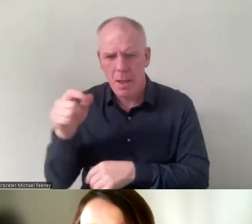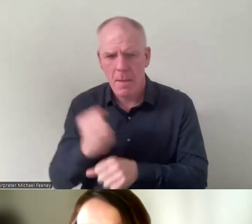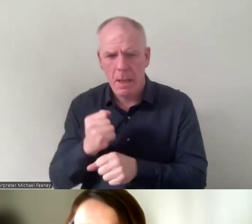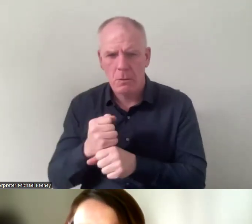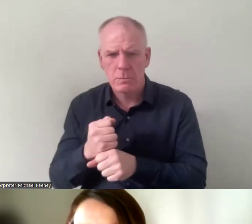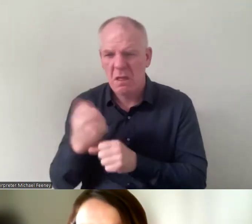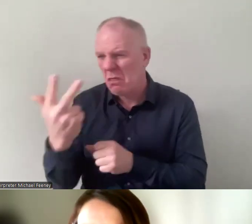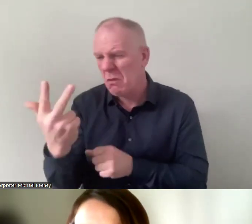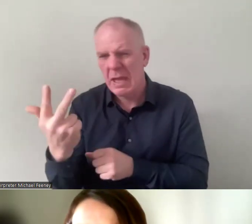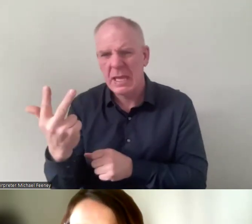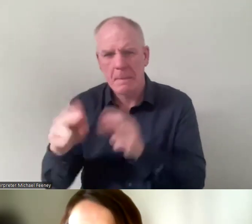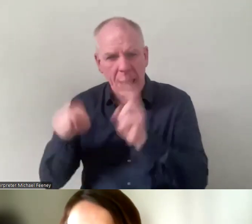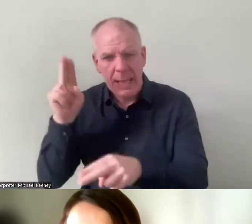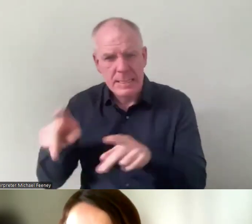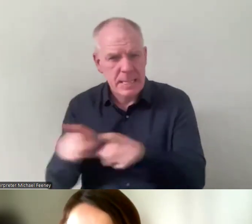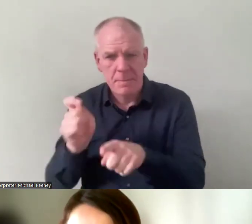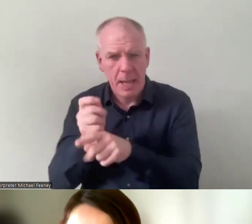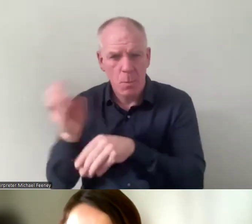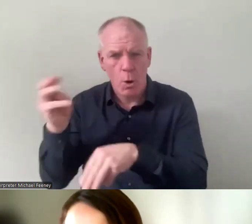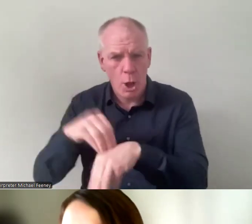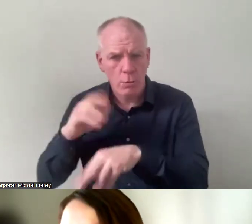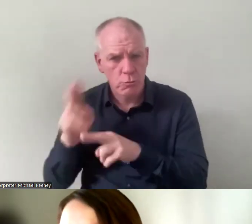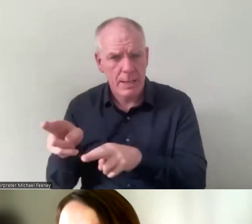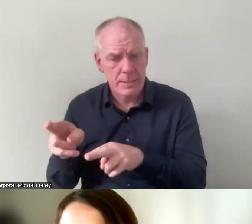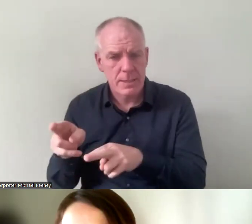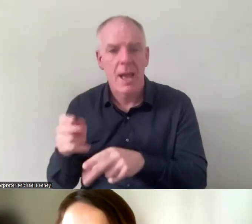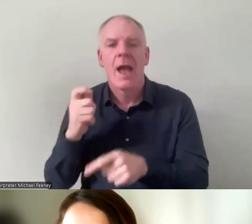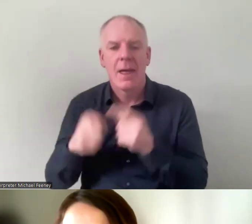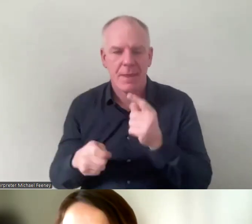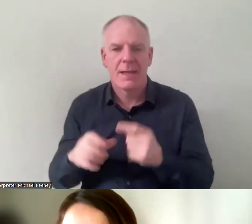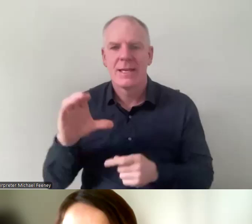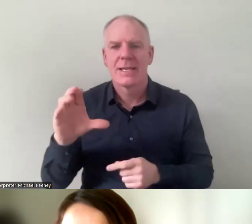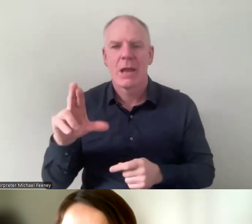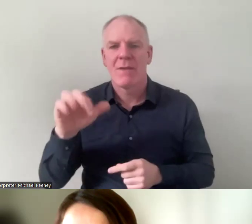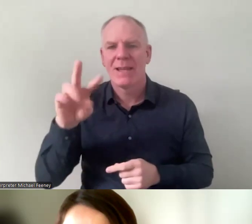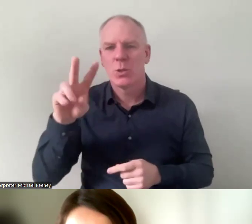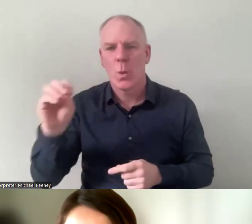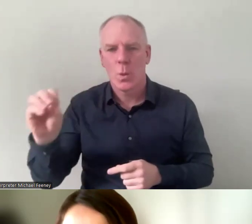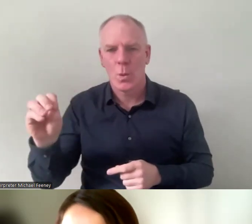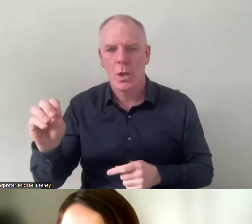three, three paintings at the same time, maybe, and then we had the Caravaggio once, but they will fill the whole room.